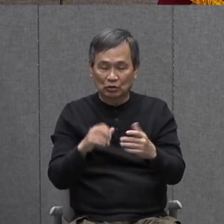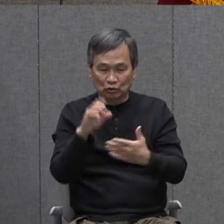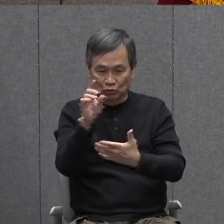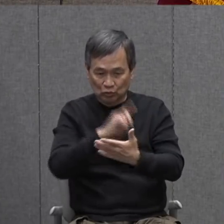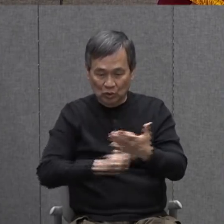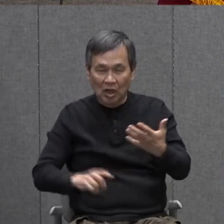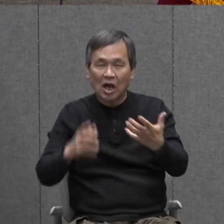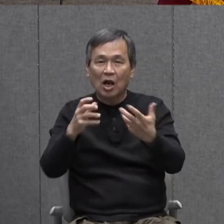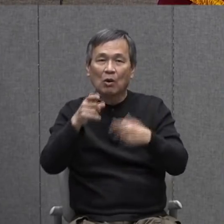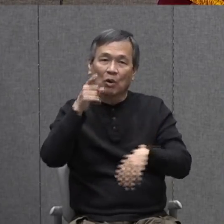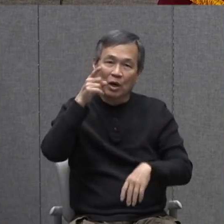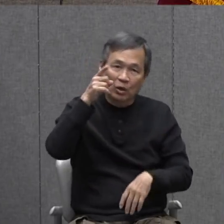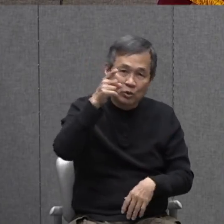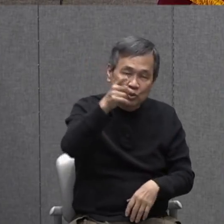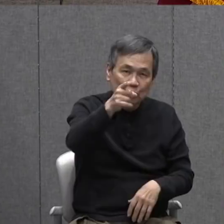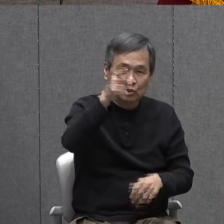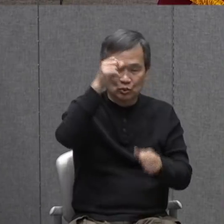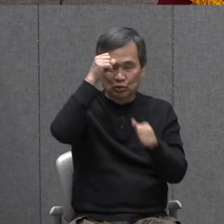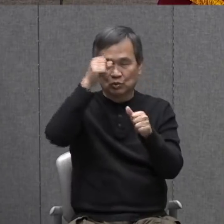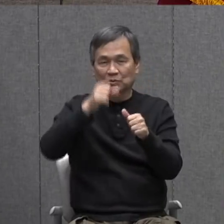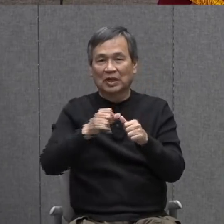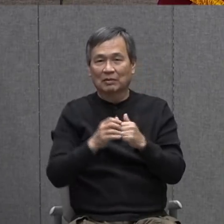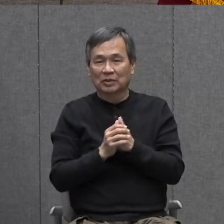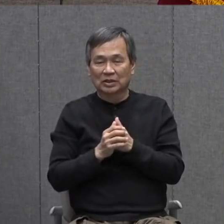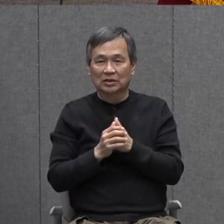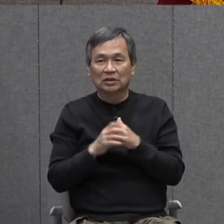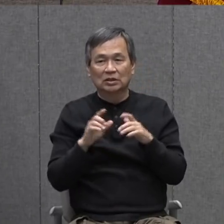I want you to remember, start with it's shape,